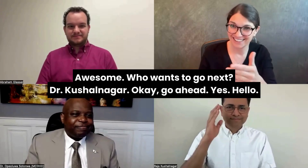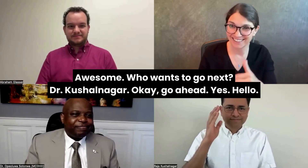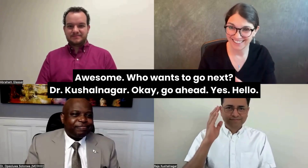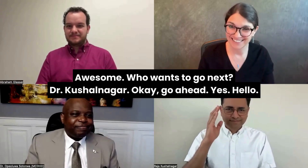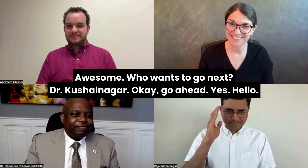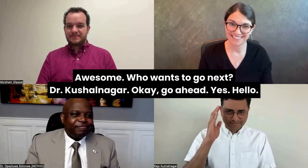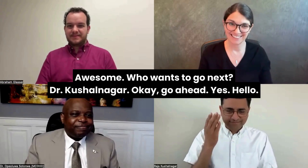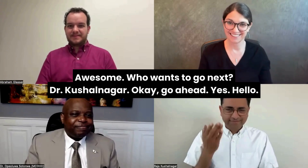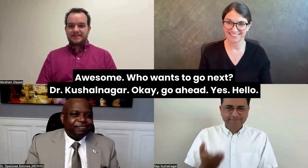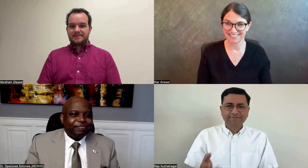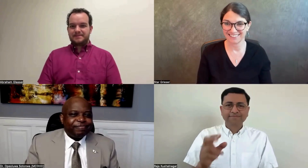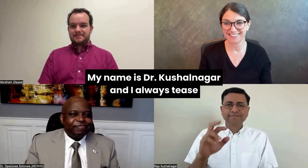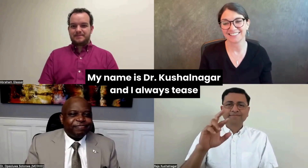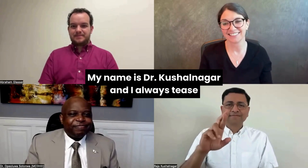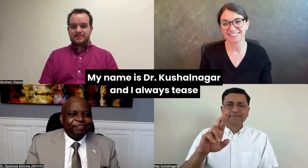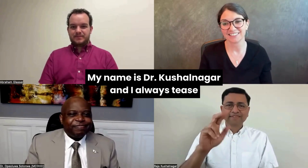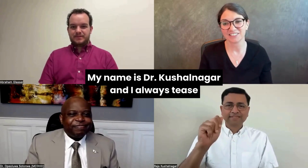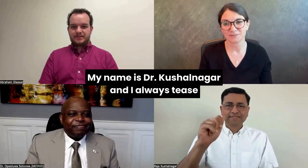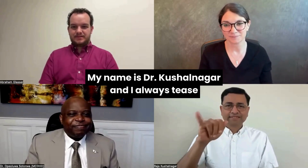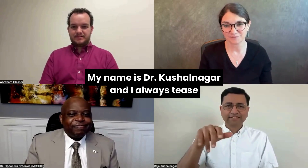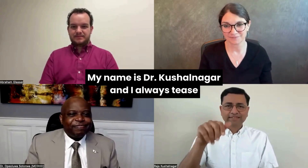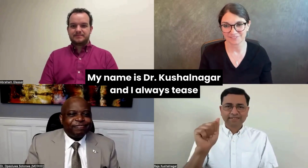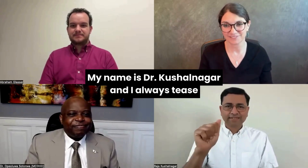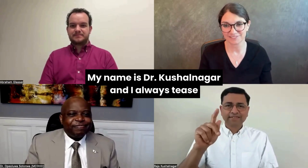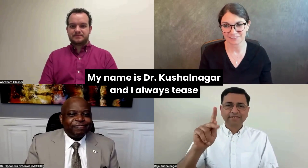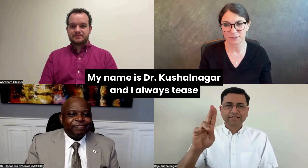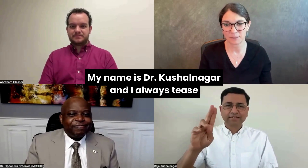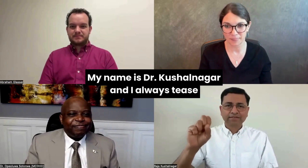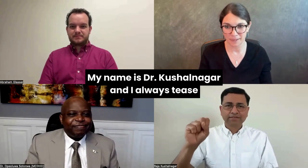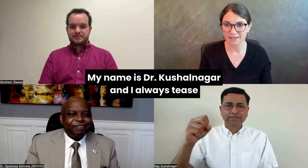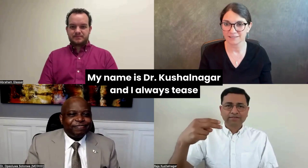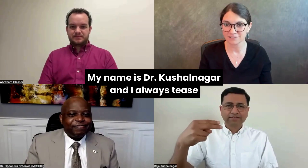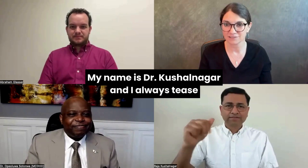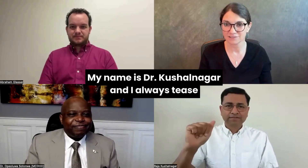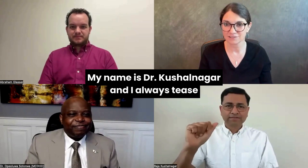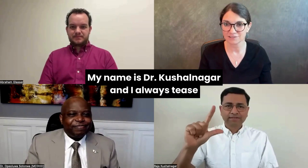My name is Dr. Kushalnagar and I always tease